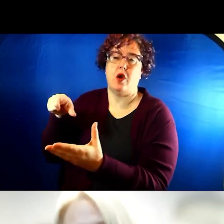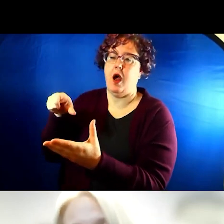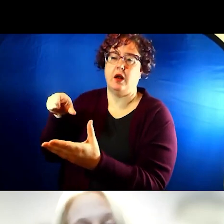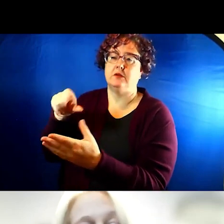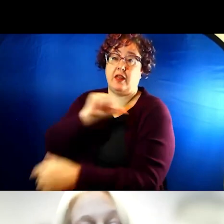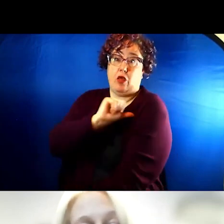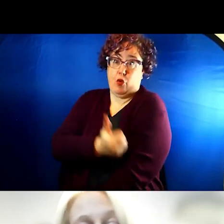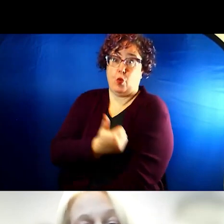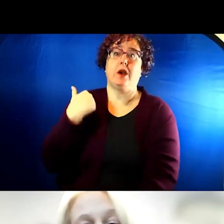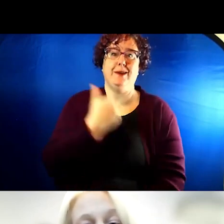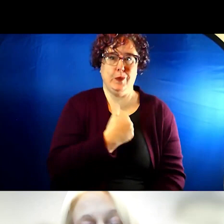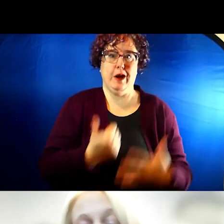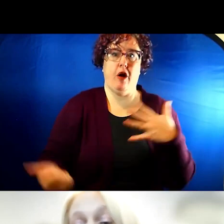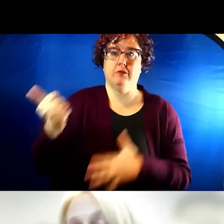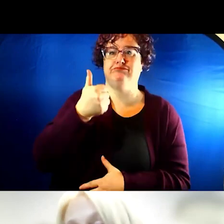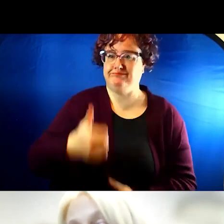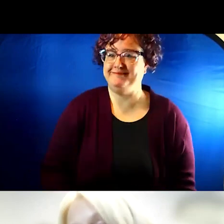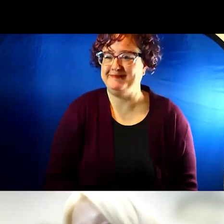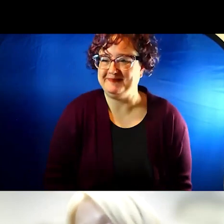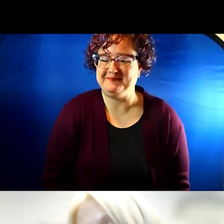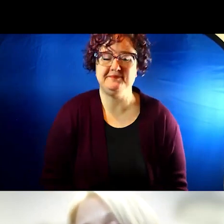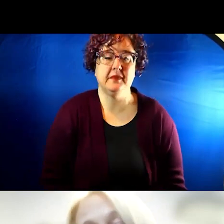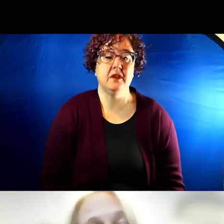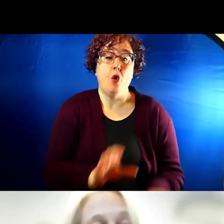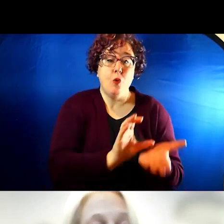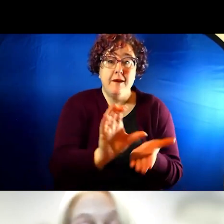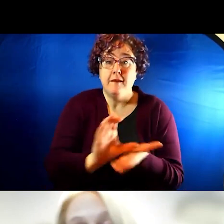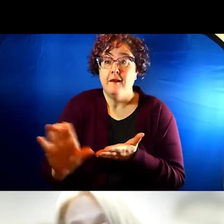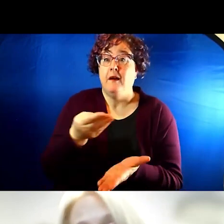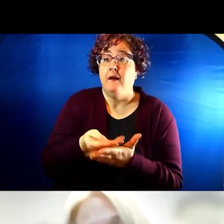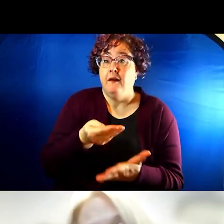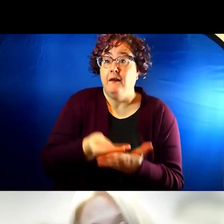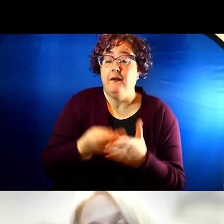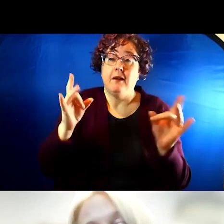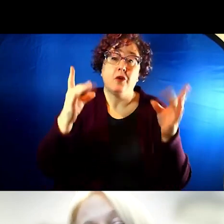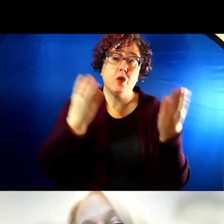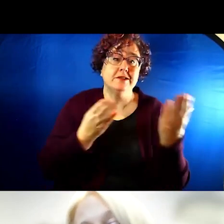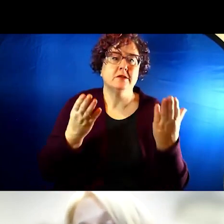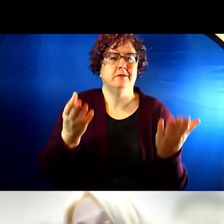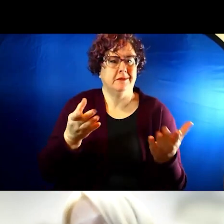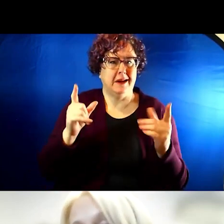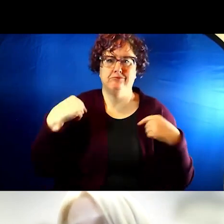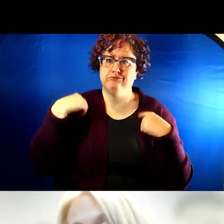SERVICES. SO WE FUND CRISIS SERVICES FOR A LONG TIME UNDER OUR REHAB